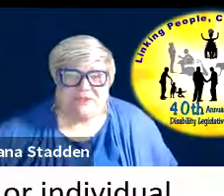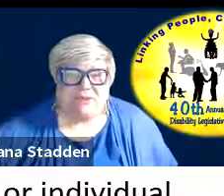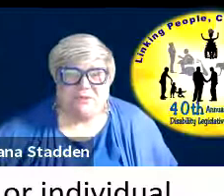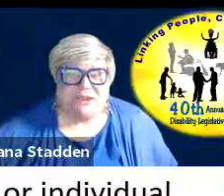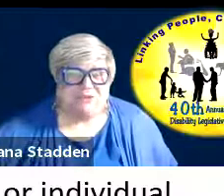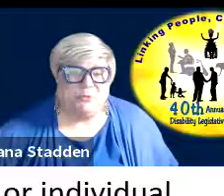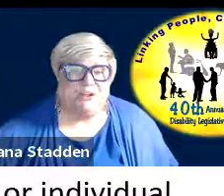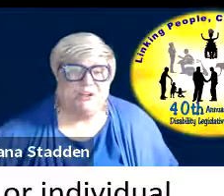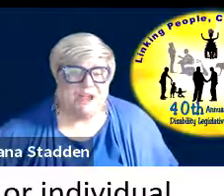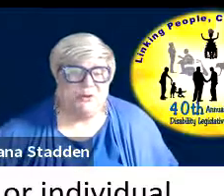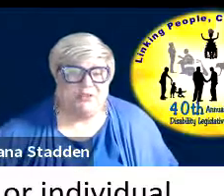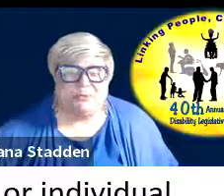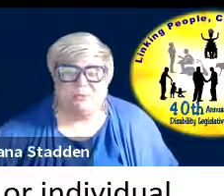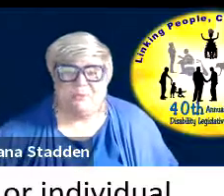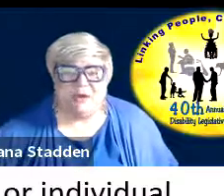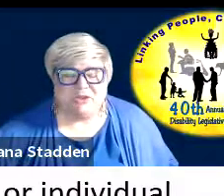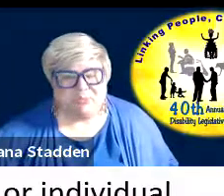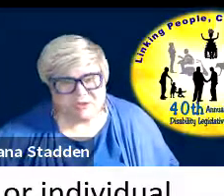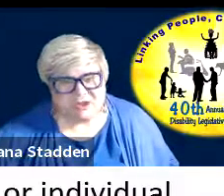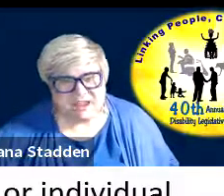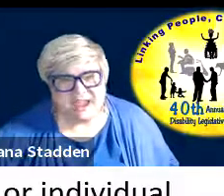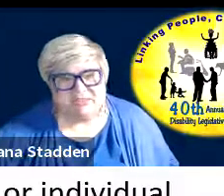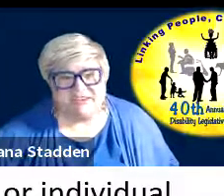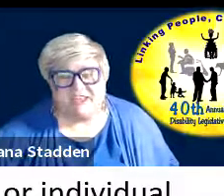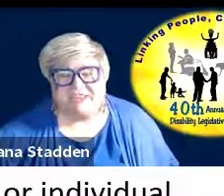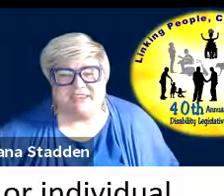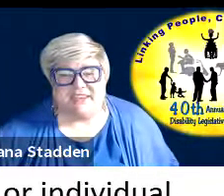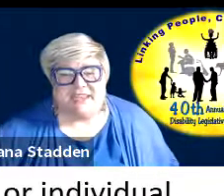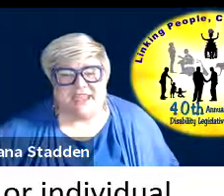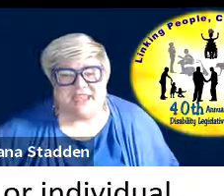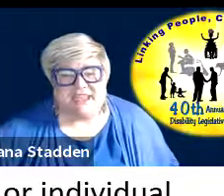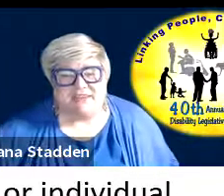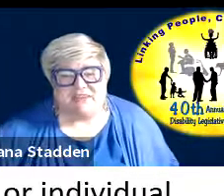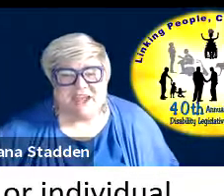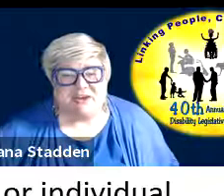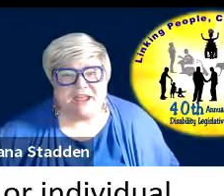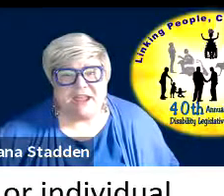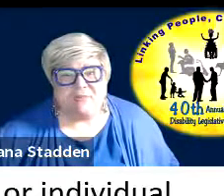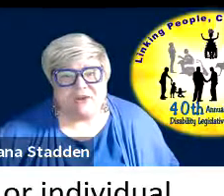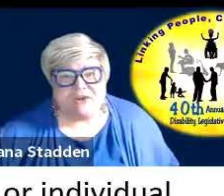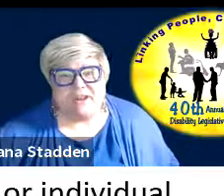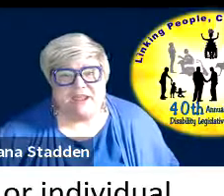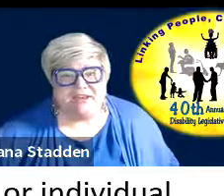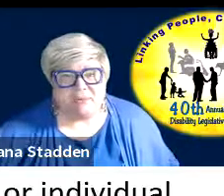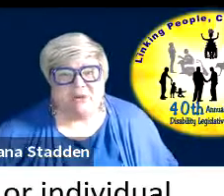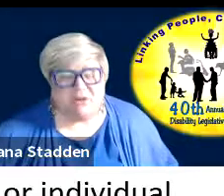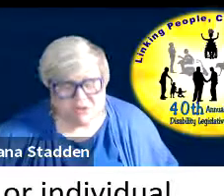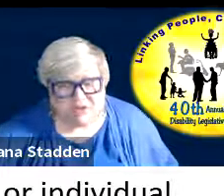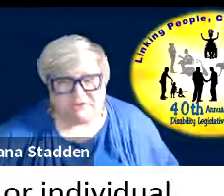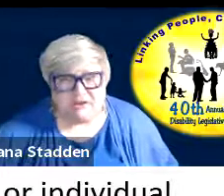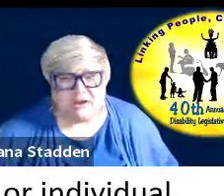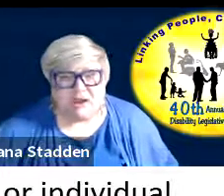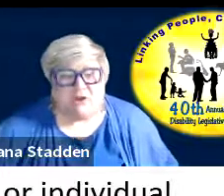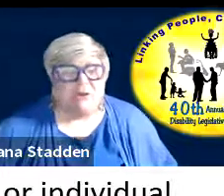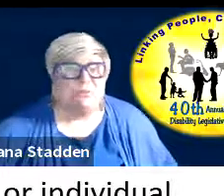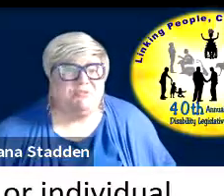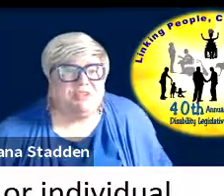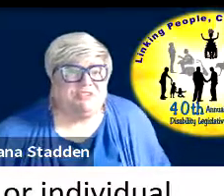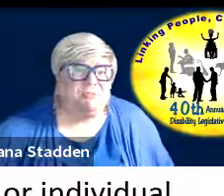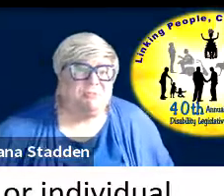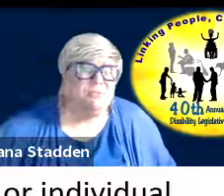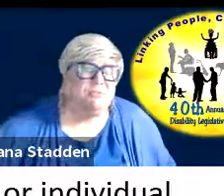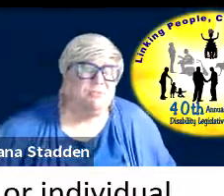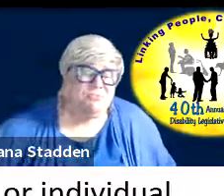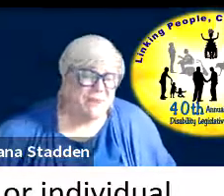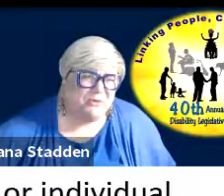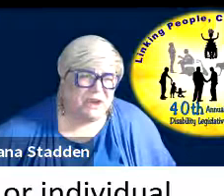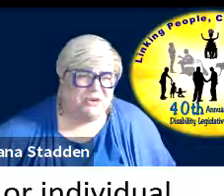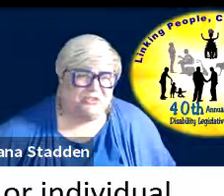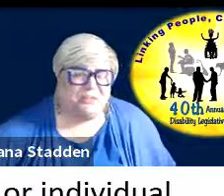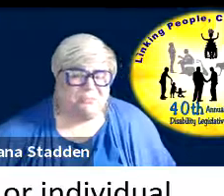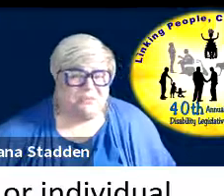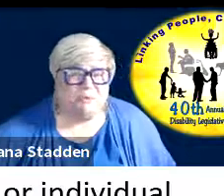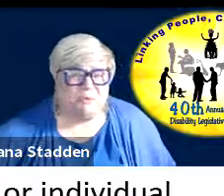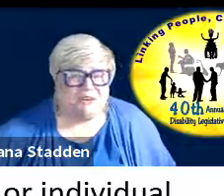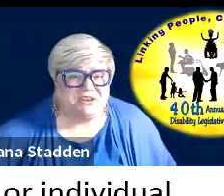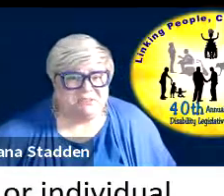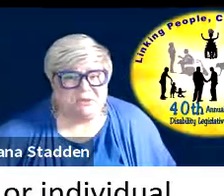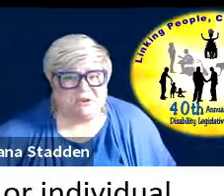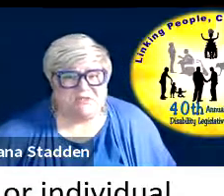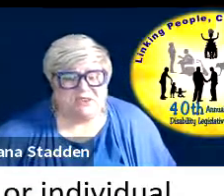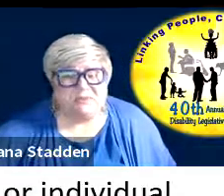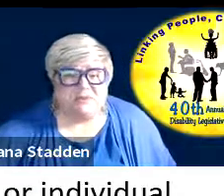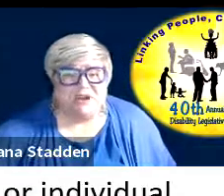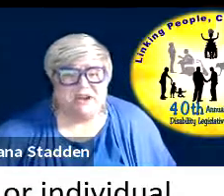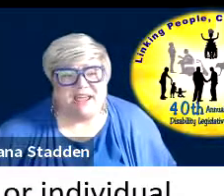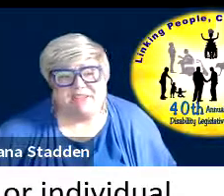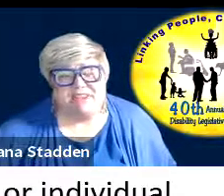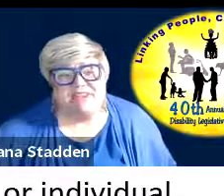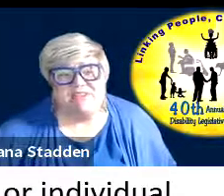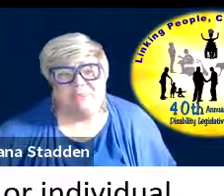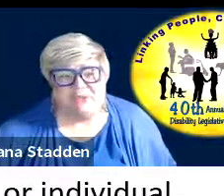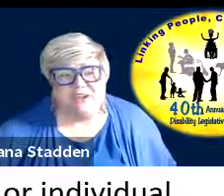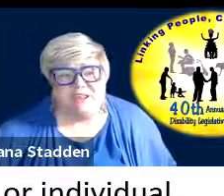Diana Stadden: So next we're going to hear a little bit about Community access and Karen atwood and Deborah con are going to reveal some of the barriers that people with disability space when they're trying to access their community.